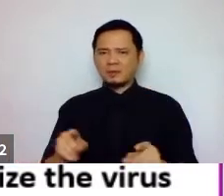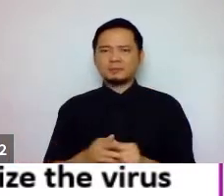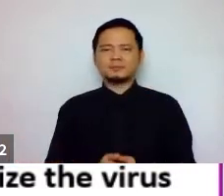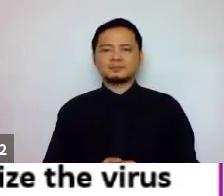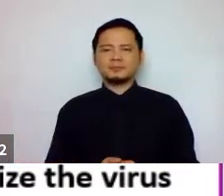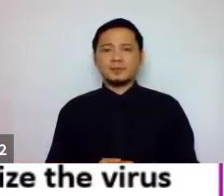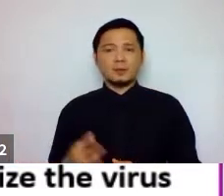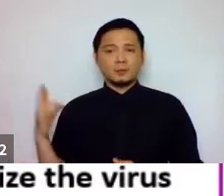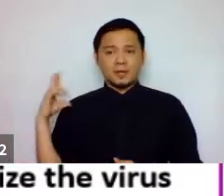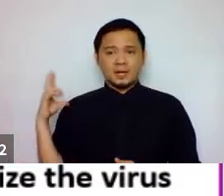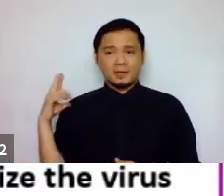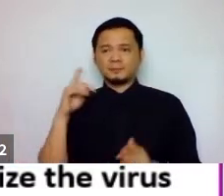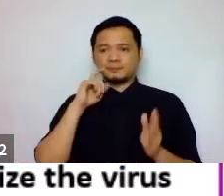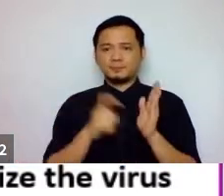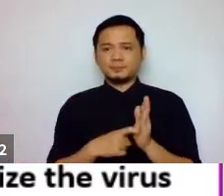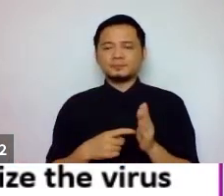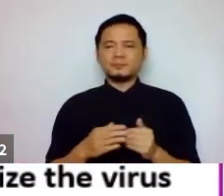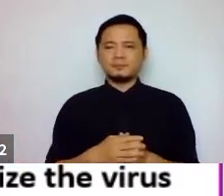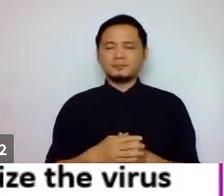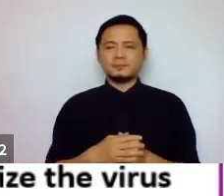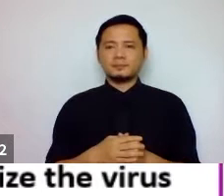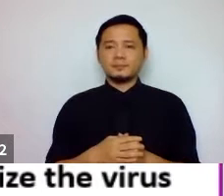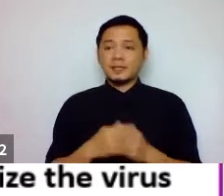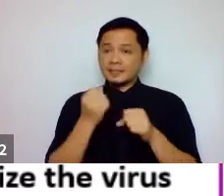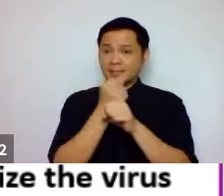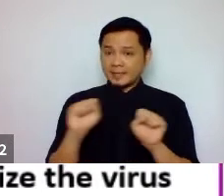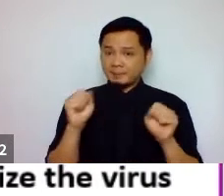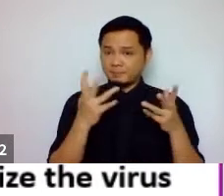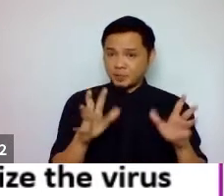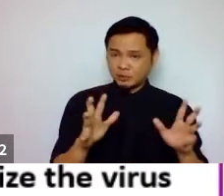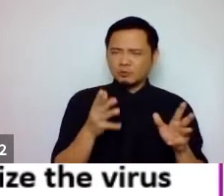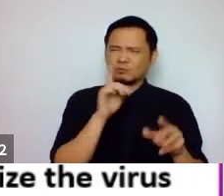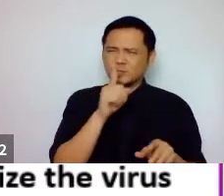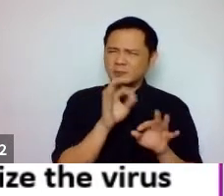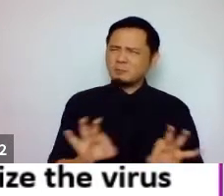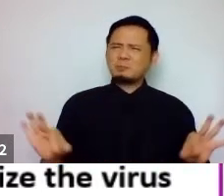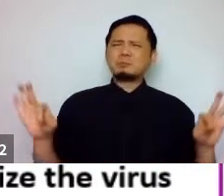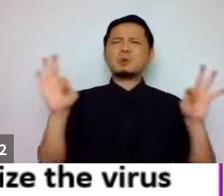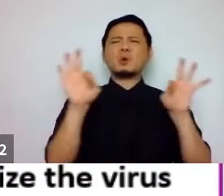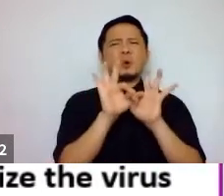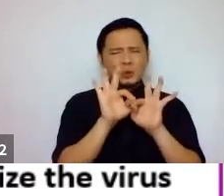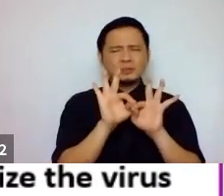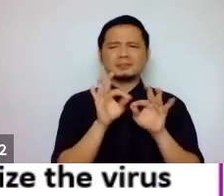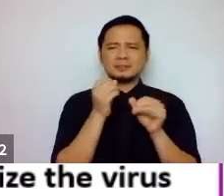So after safety, what we first look at is the safety, and then we also look at the immune response.